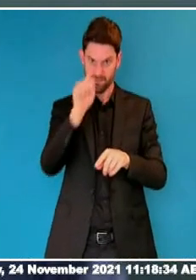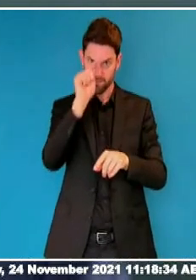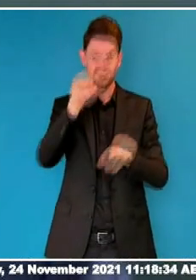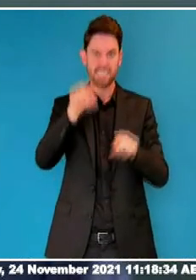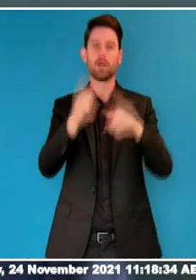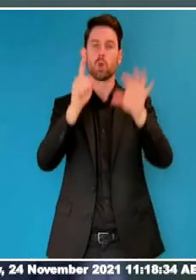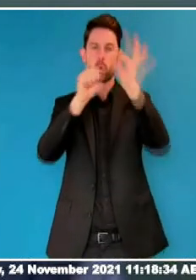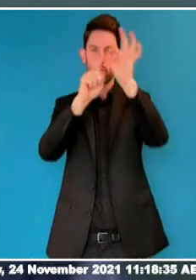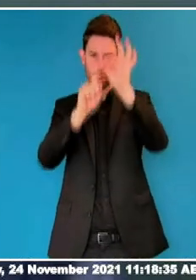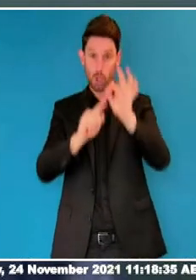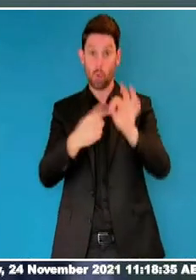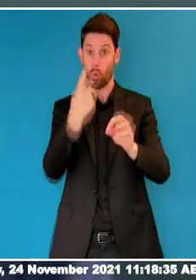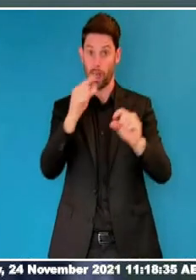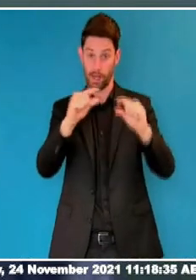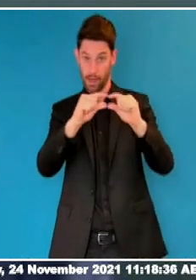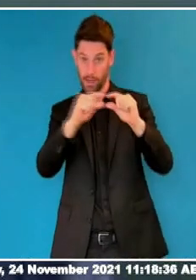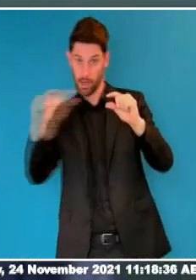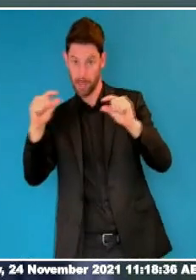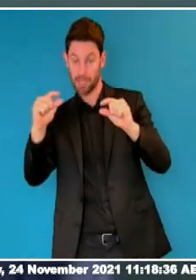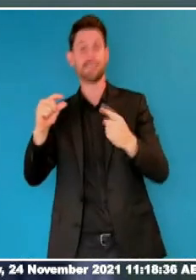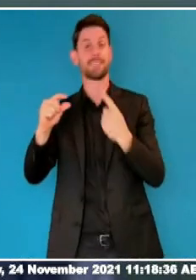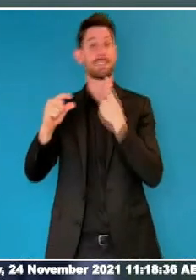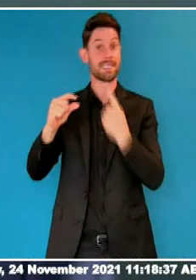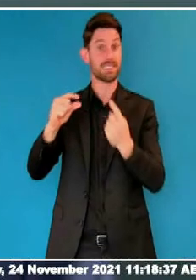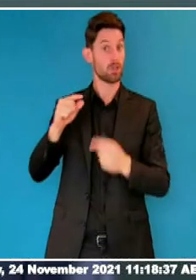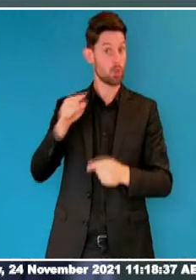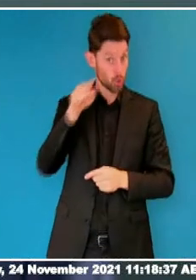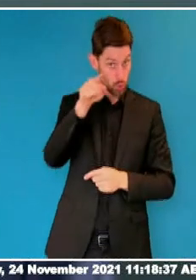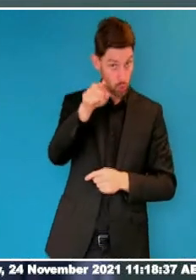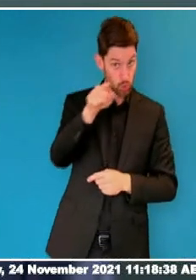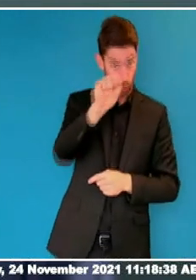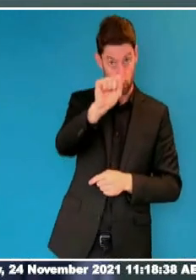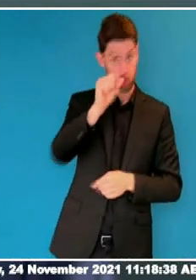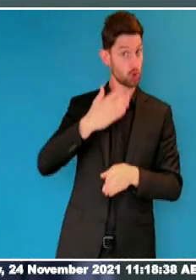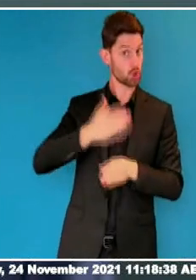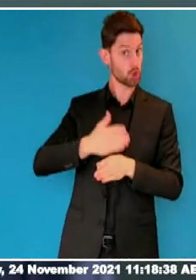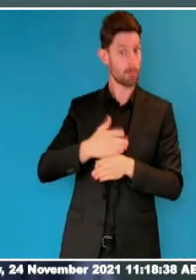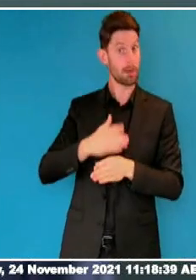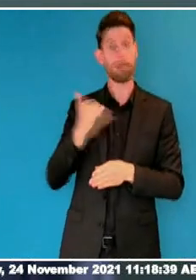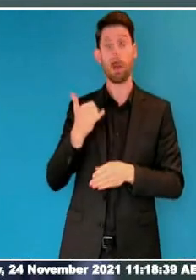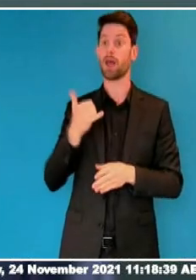know, I will paraphrase, simply says, "Your job is likely to include lifting, twisting,